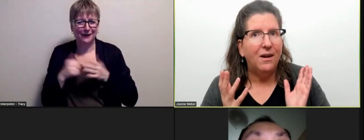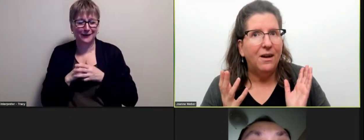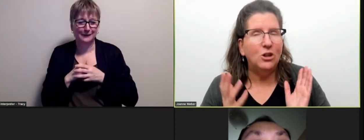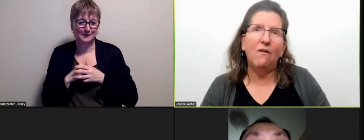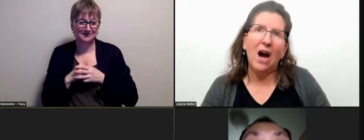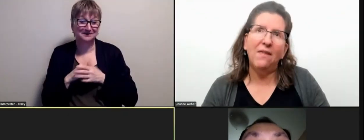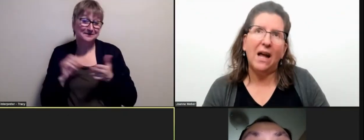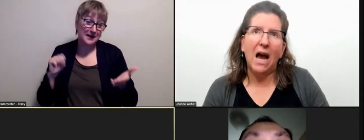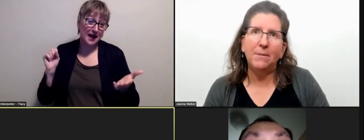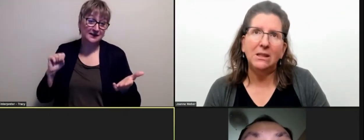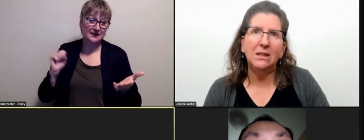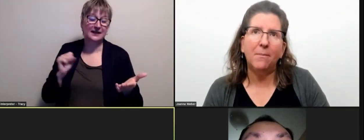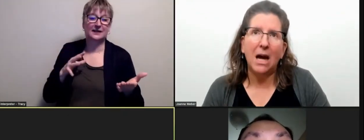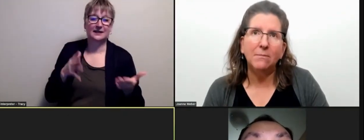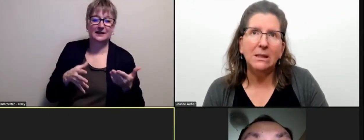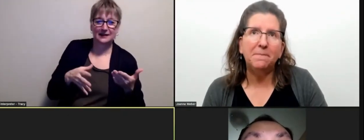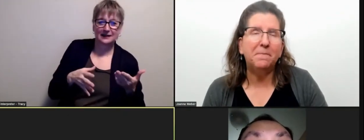Do you find that happens sometimes?